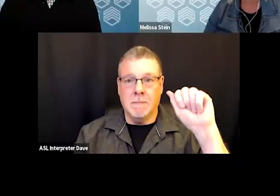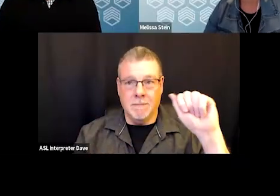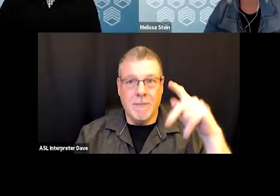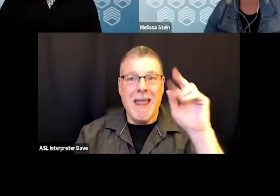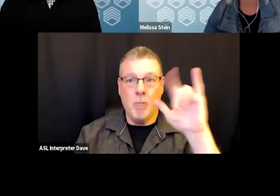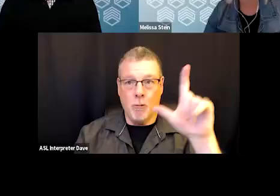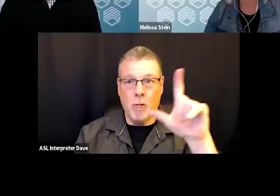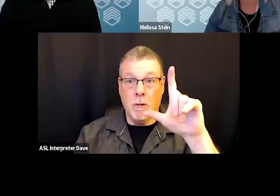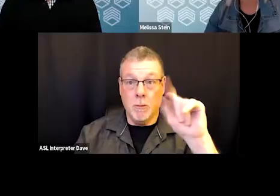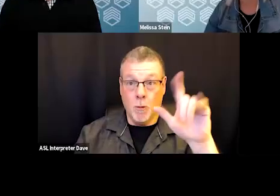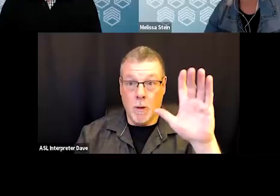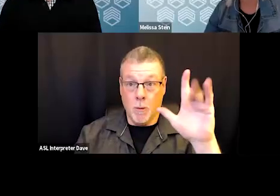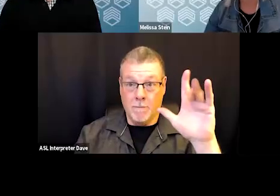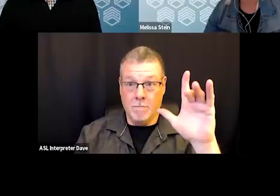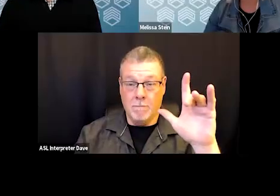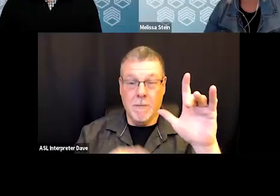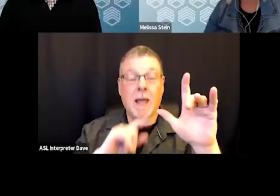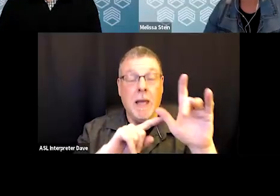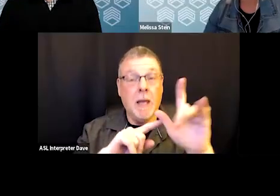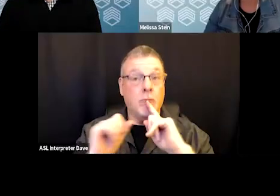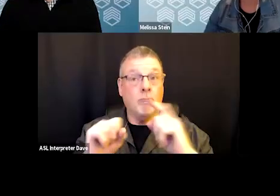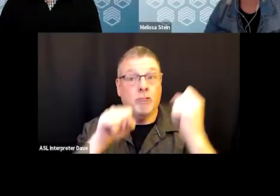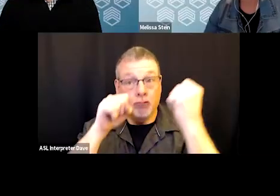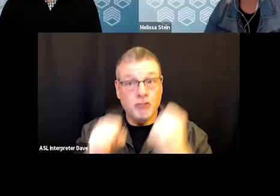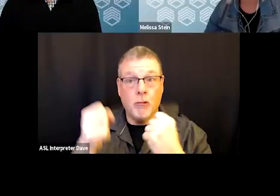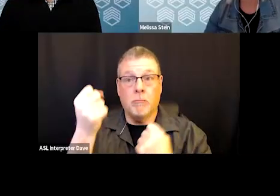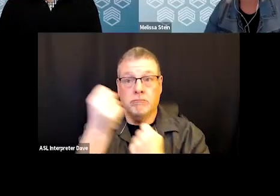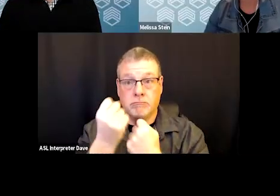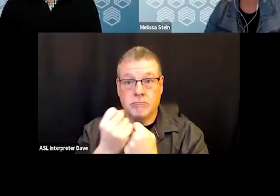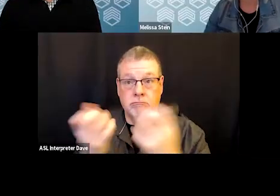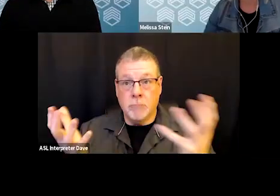Explicitly encourages using different technologies